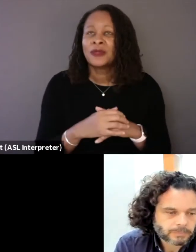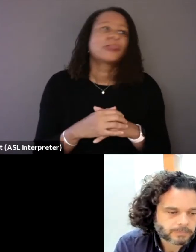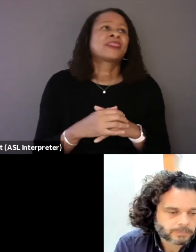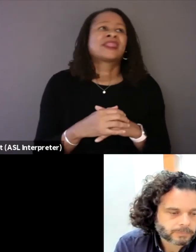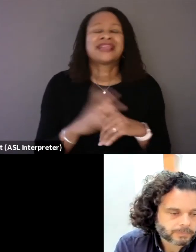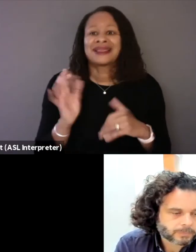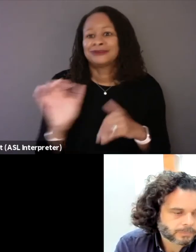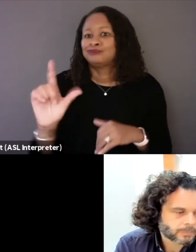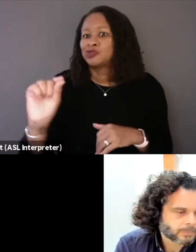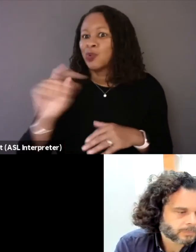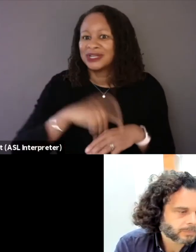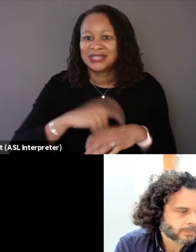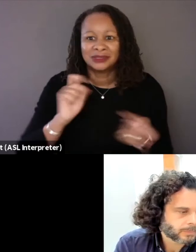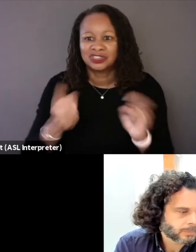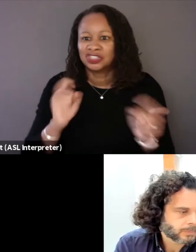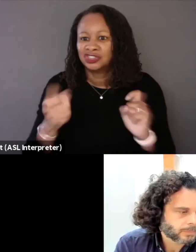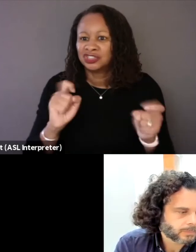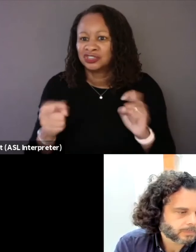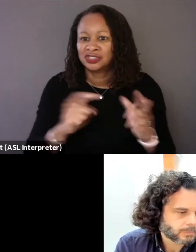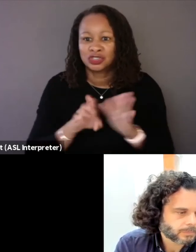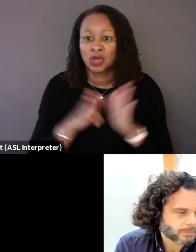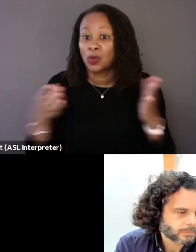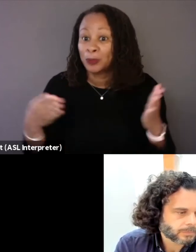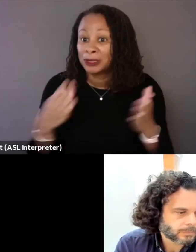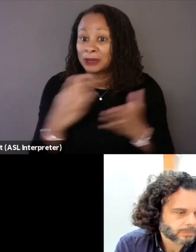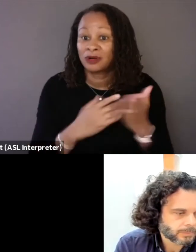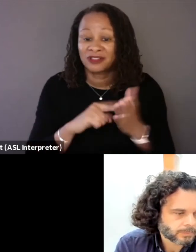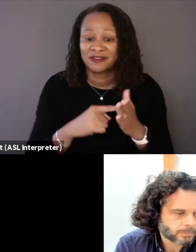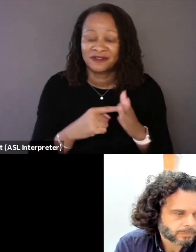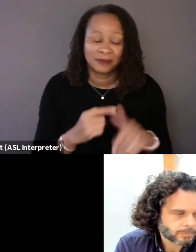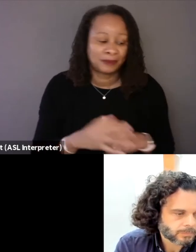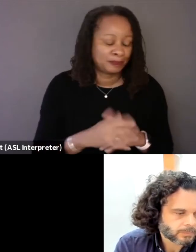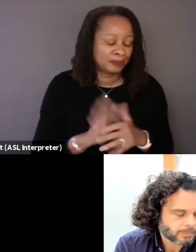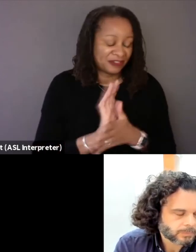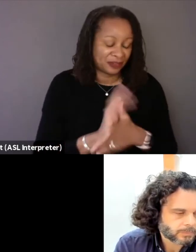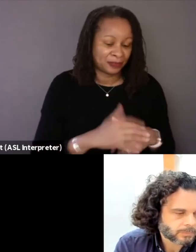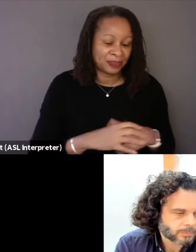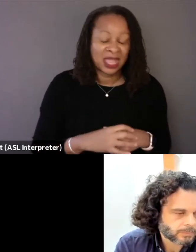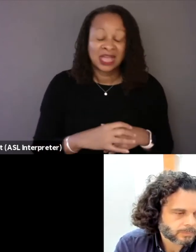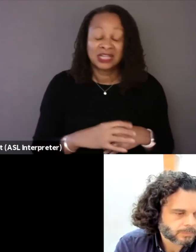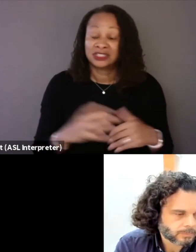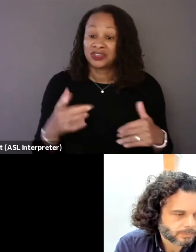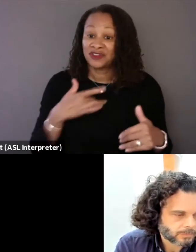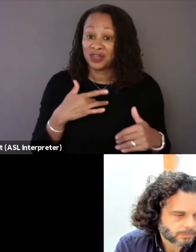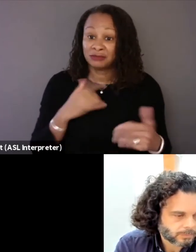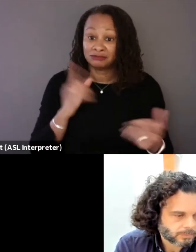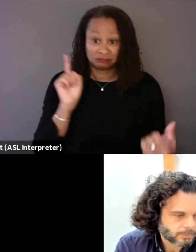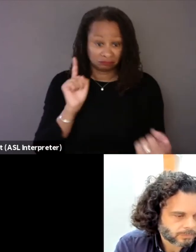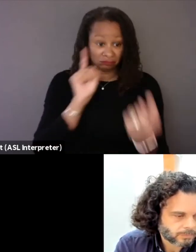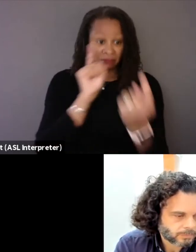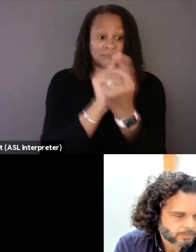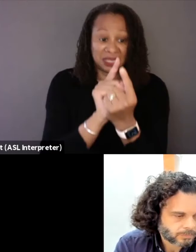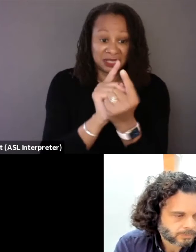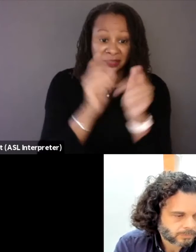But ultimately you feel like, hi, I want to meet this person. I wanna meet them like I want to be met. It's the same way of talking about